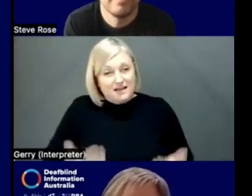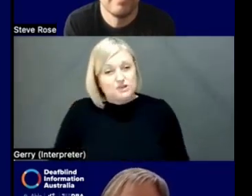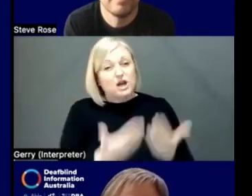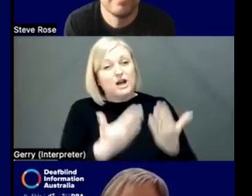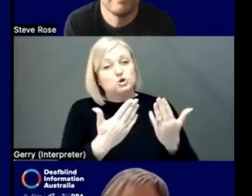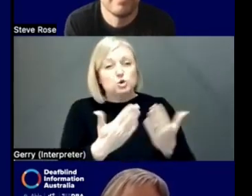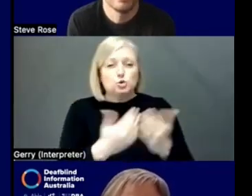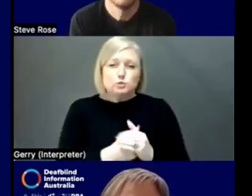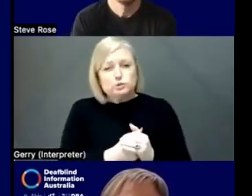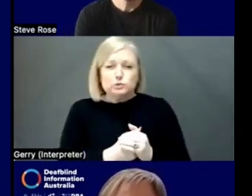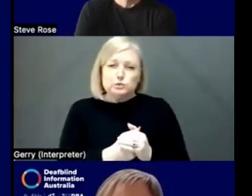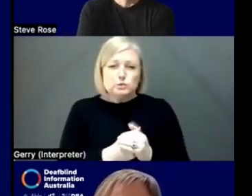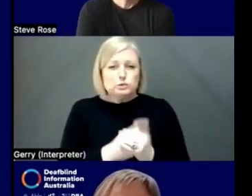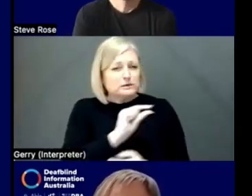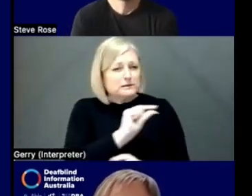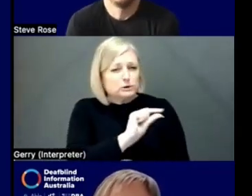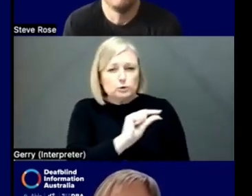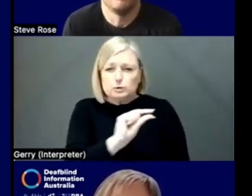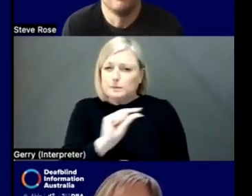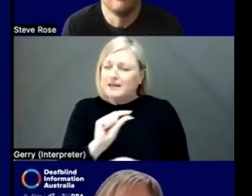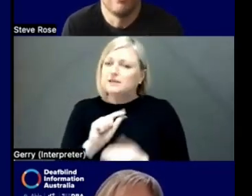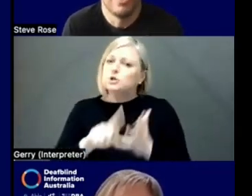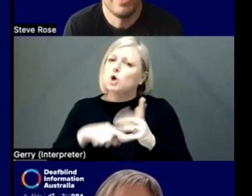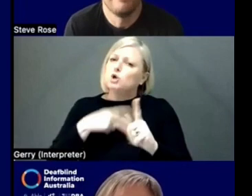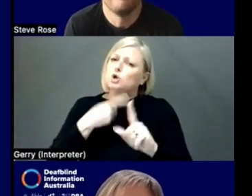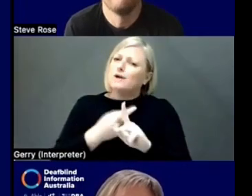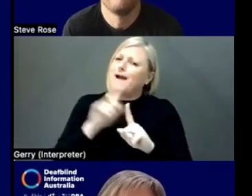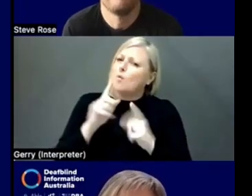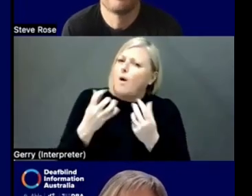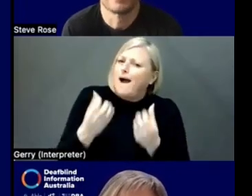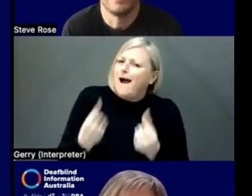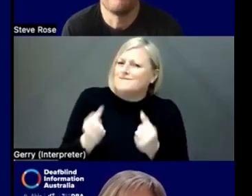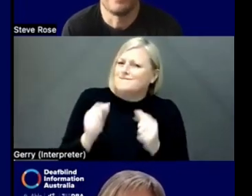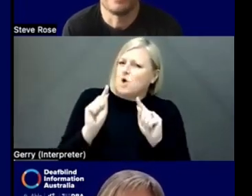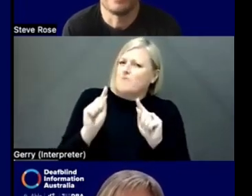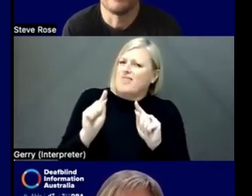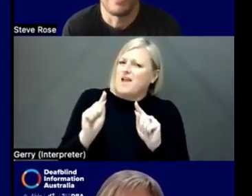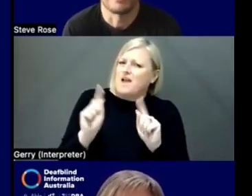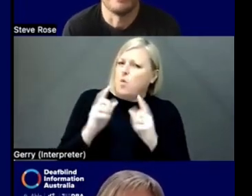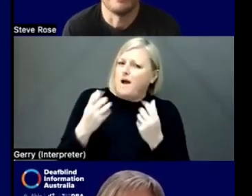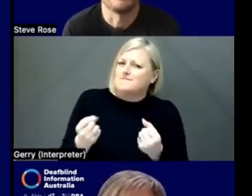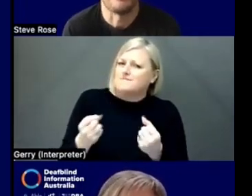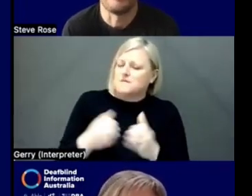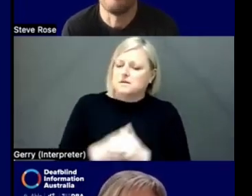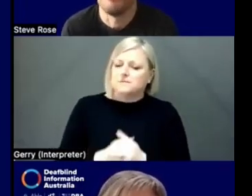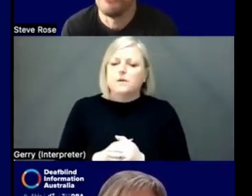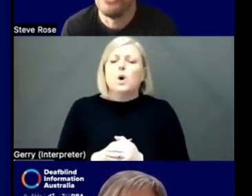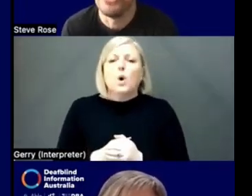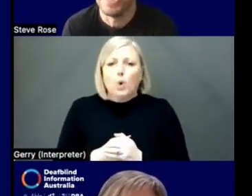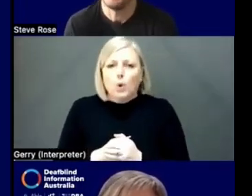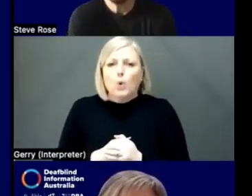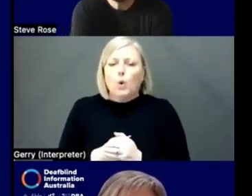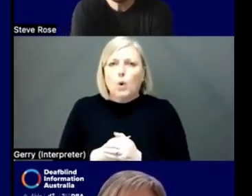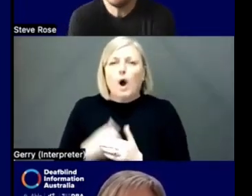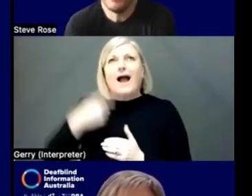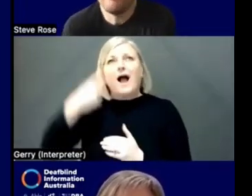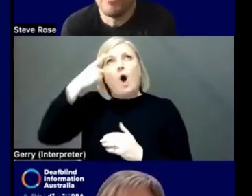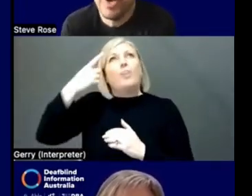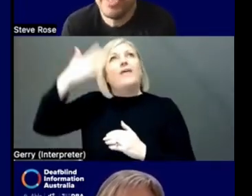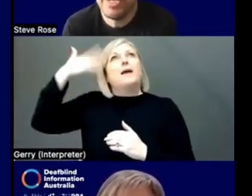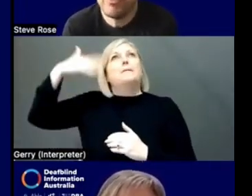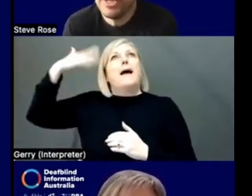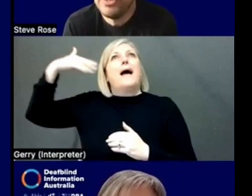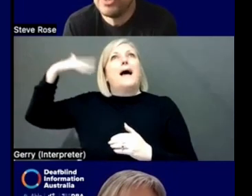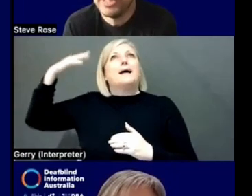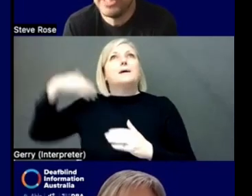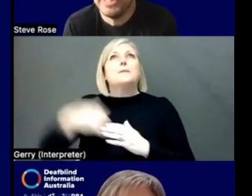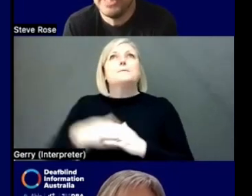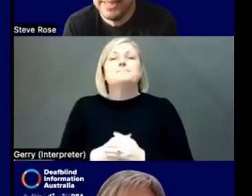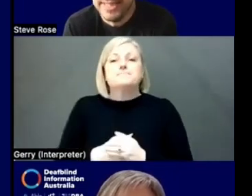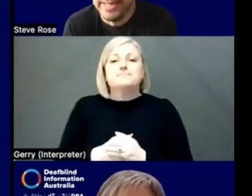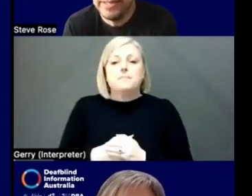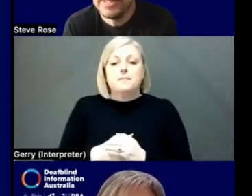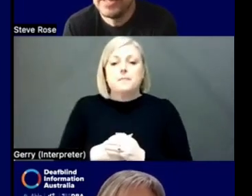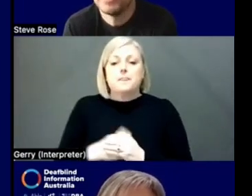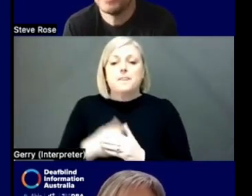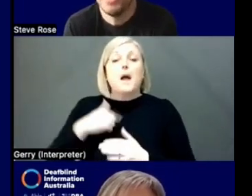So if I think back in time through the UK. When I used to work at Sense,